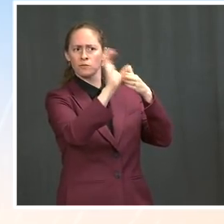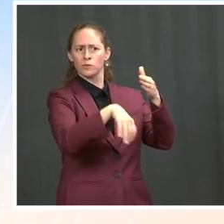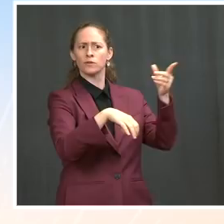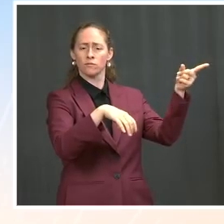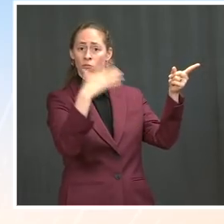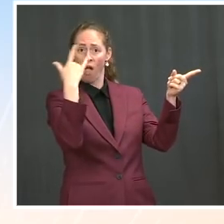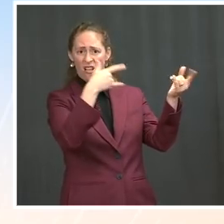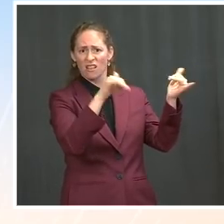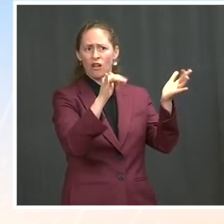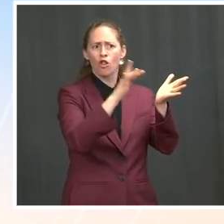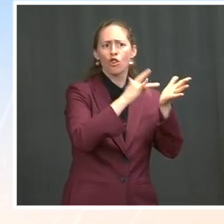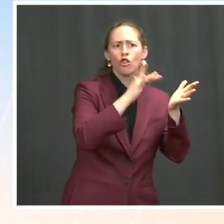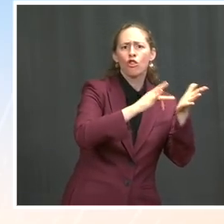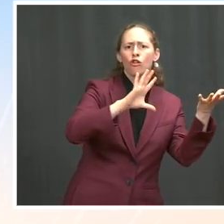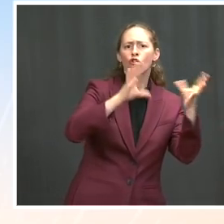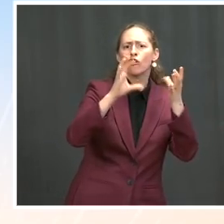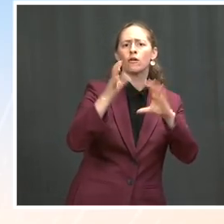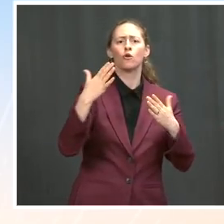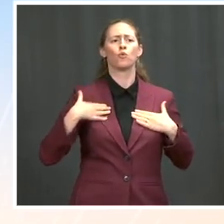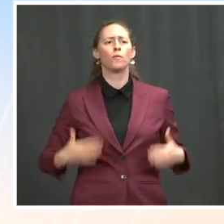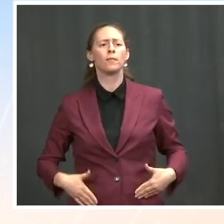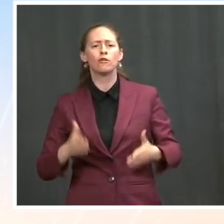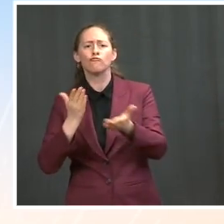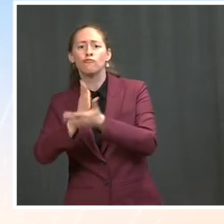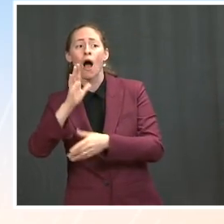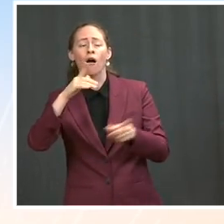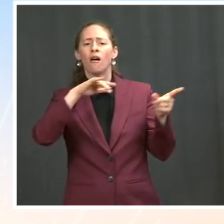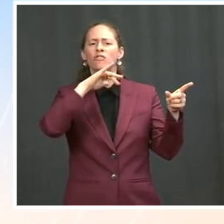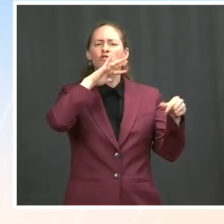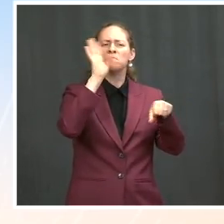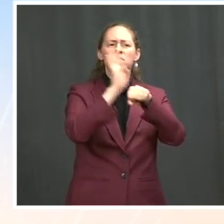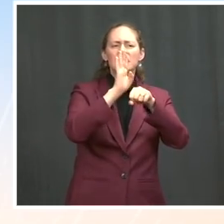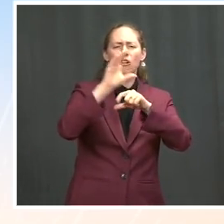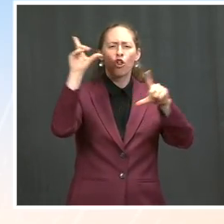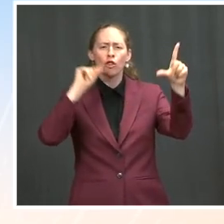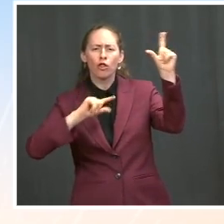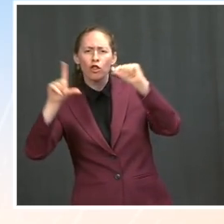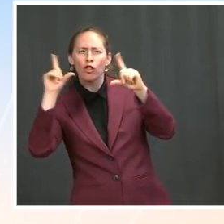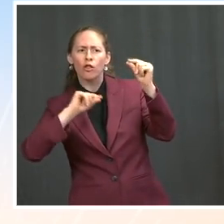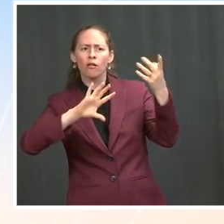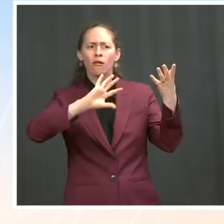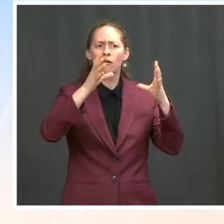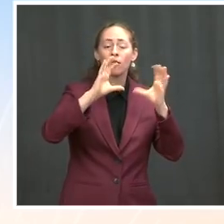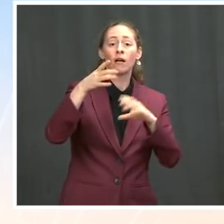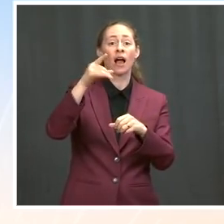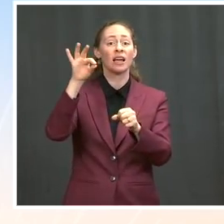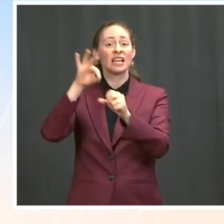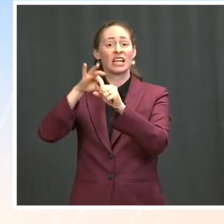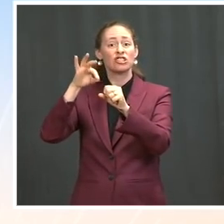the falsification of the 2020 Election, and the forced diversion of the Ryanair flight. Today, we are following through